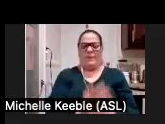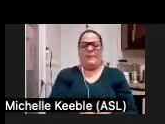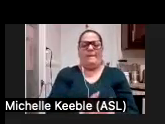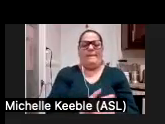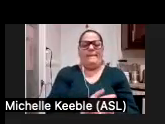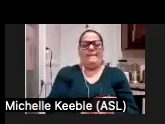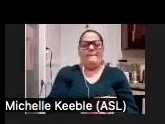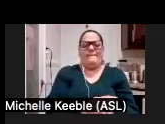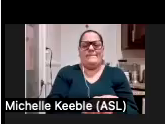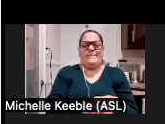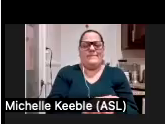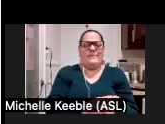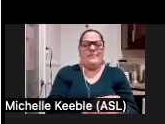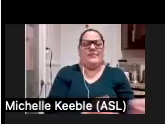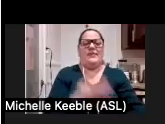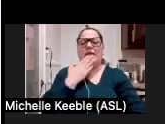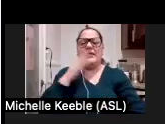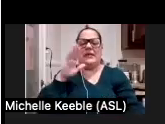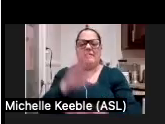Good evening everyone. [SHARON] Hold on. Let me Hi